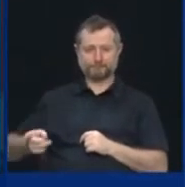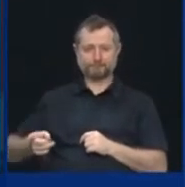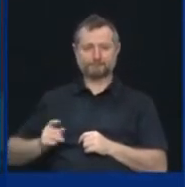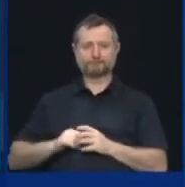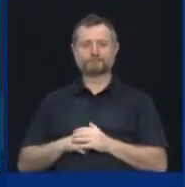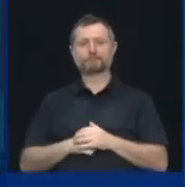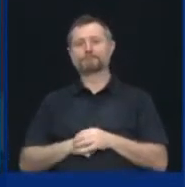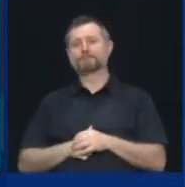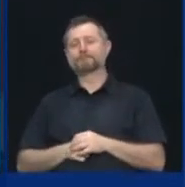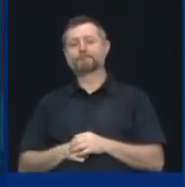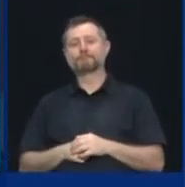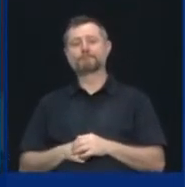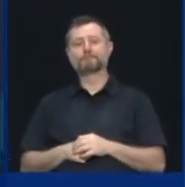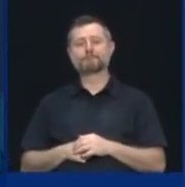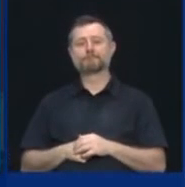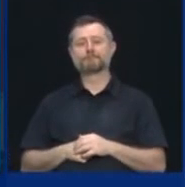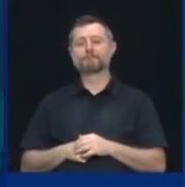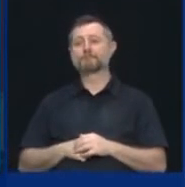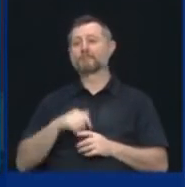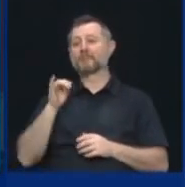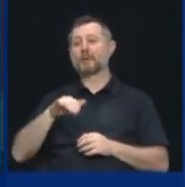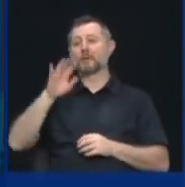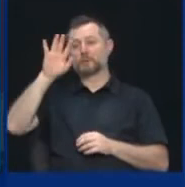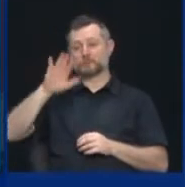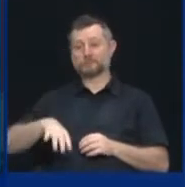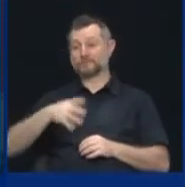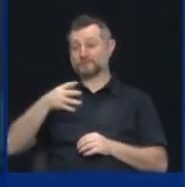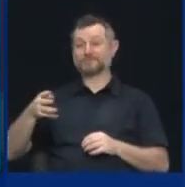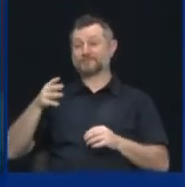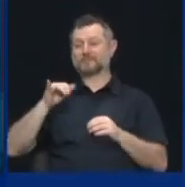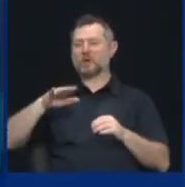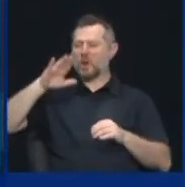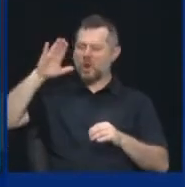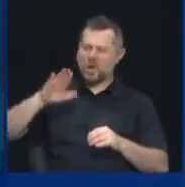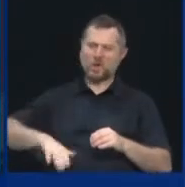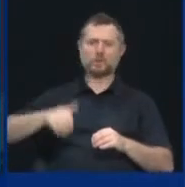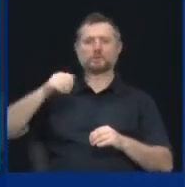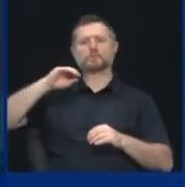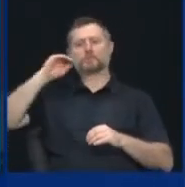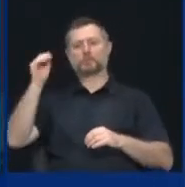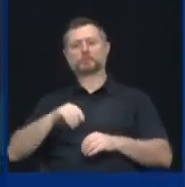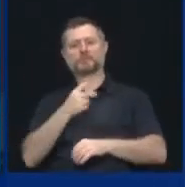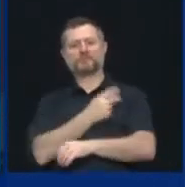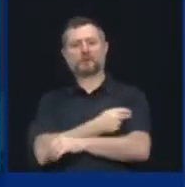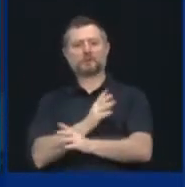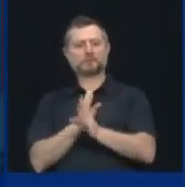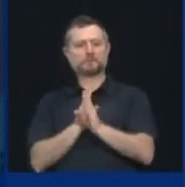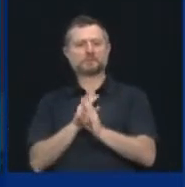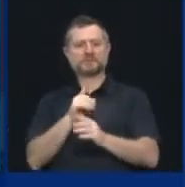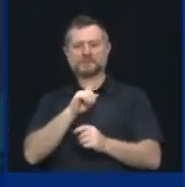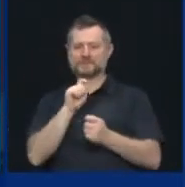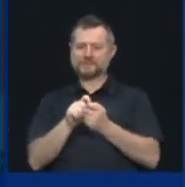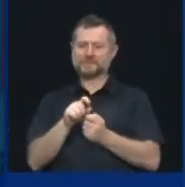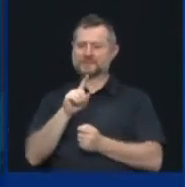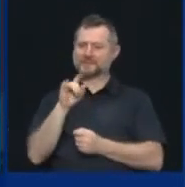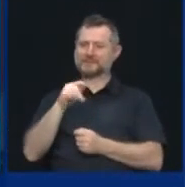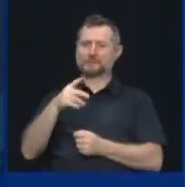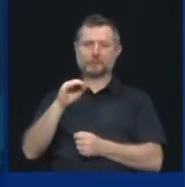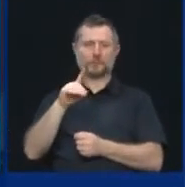WE WANT EVERYONE FOCUSING ON THESE ZIP CODES. IT DRAMATICALLY DIFFERENT. IT IS DRAMATICALLY DIFFERENT.